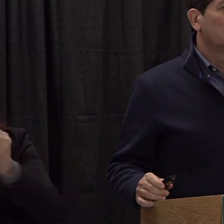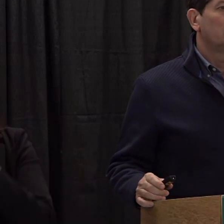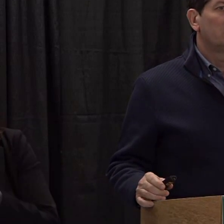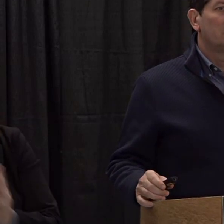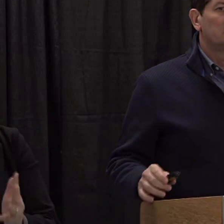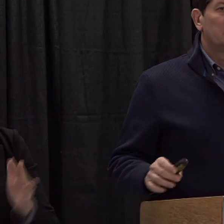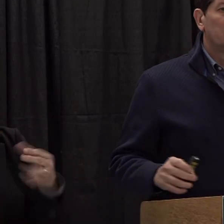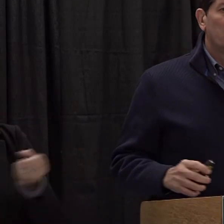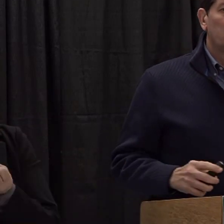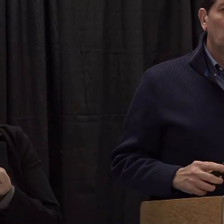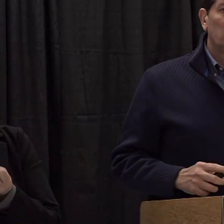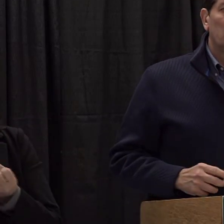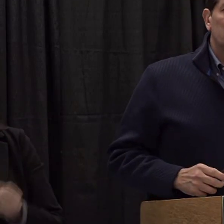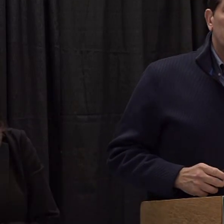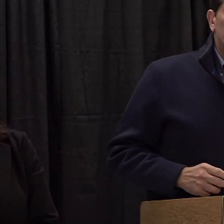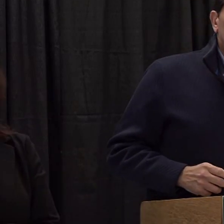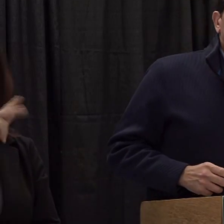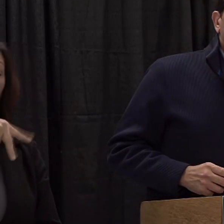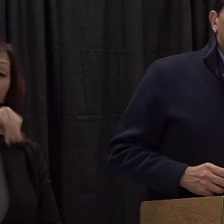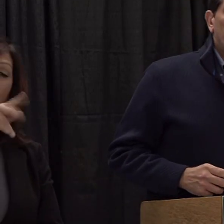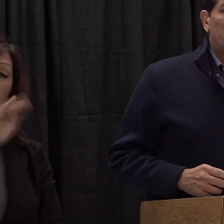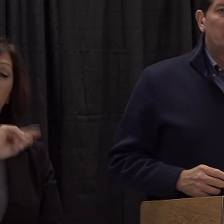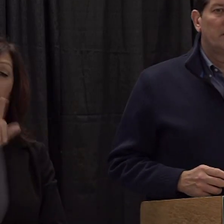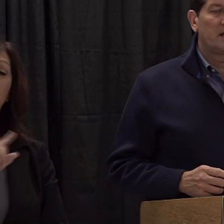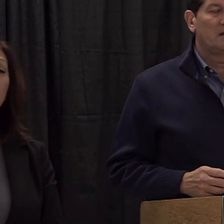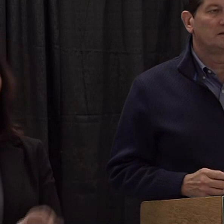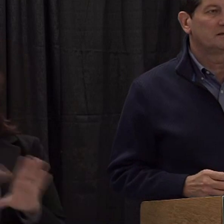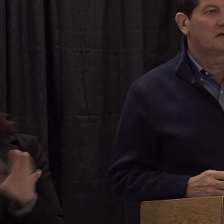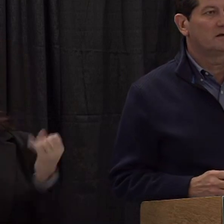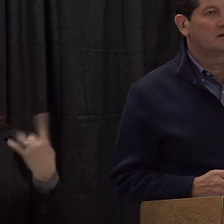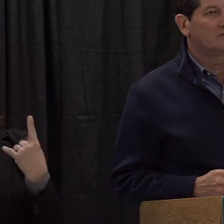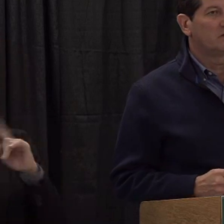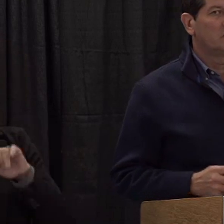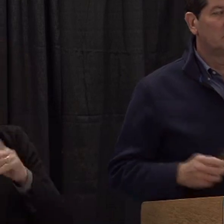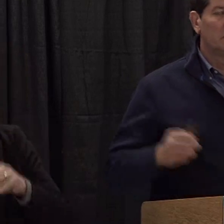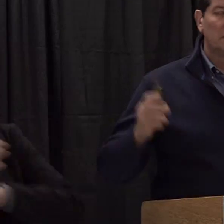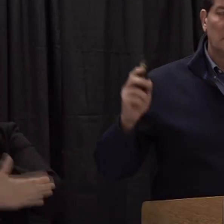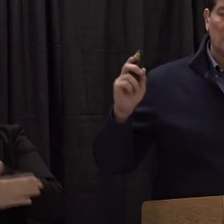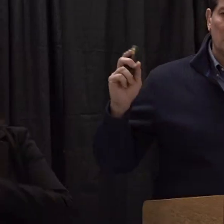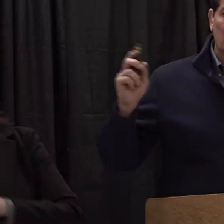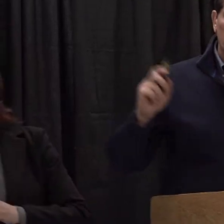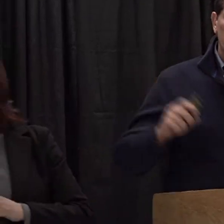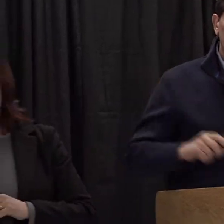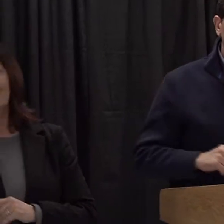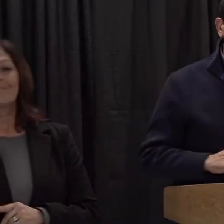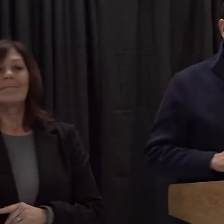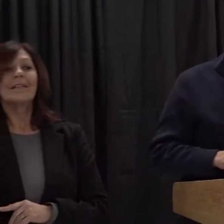I'm Erie County executive Mark Poloncarz and I'm joined by many of my colleagues in county government, including our Erie County Sheriff,